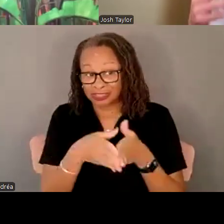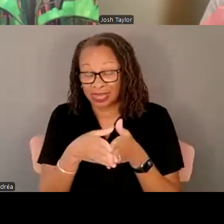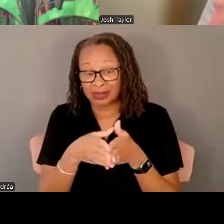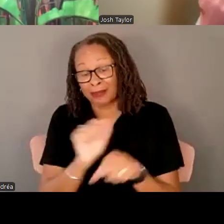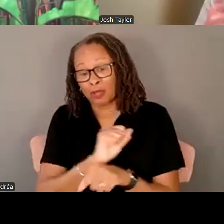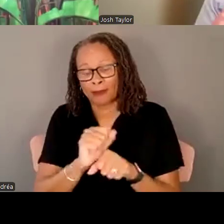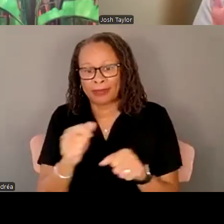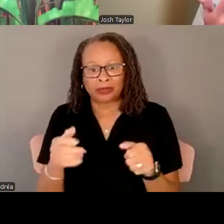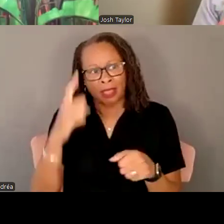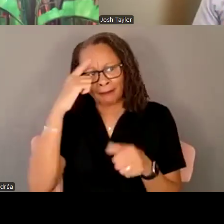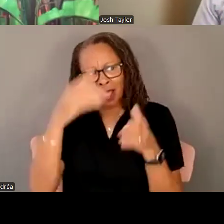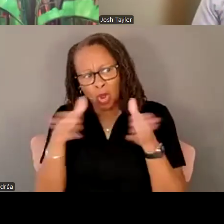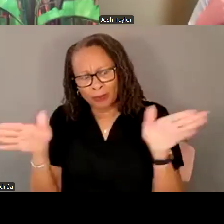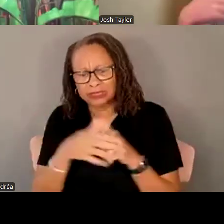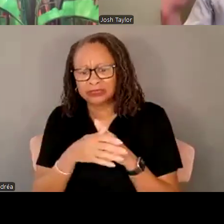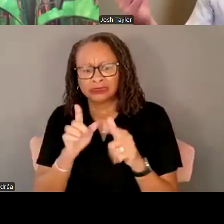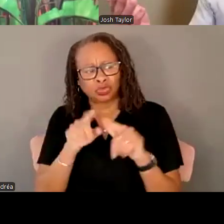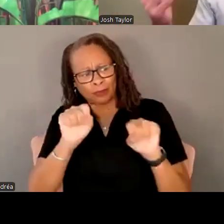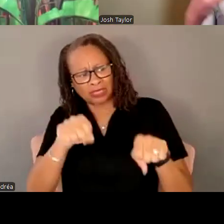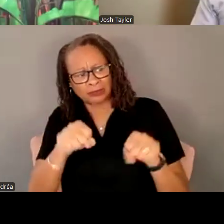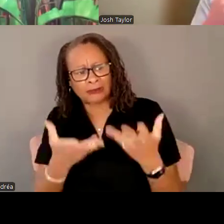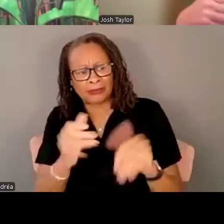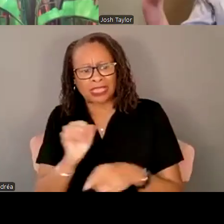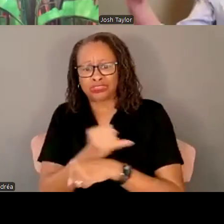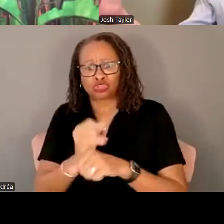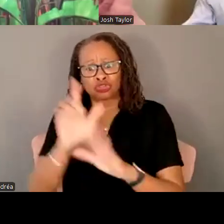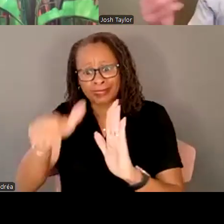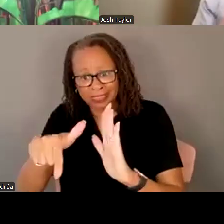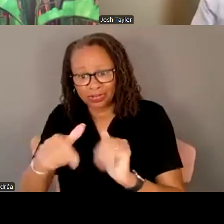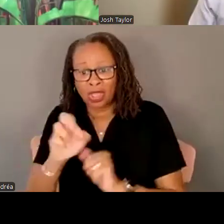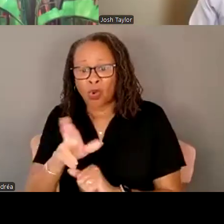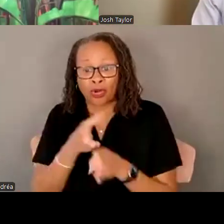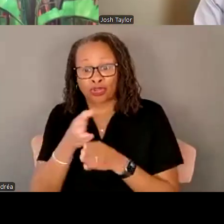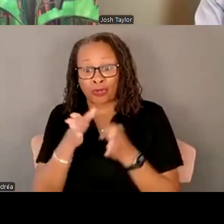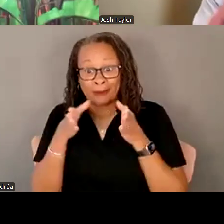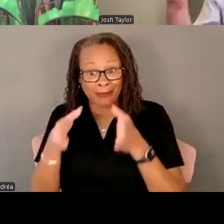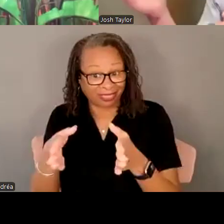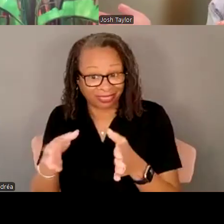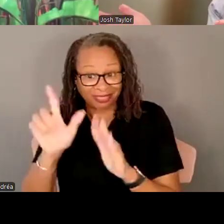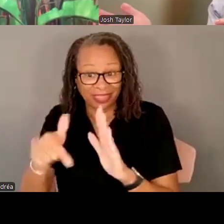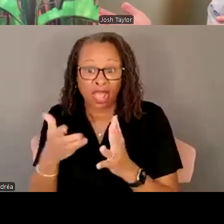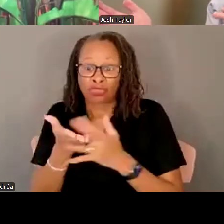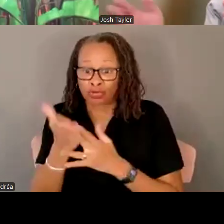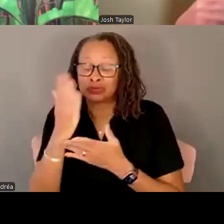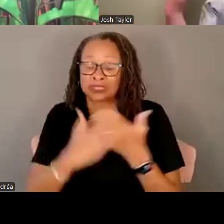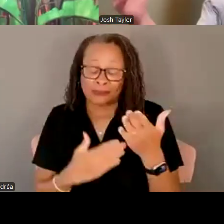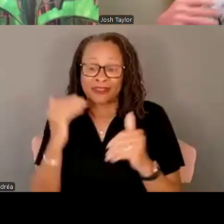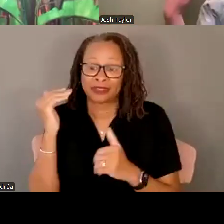and sort of to possibilities of maybe an internship down the road and maybe a career pathway through some of those adult service pathways